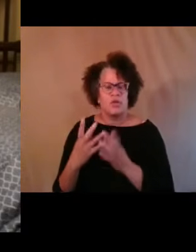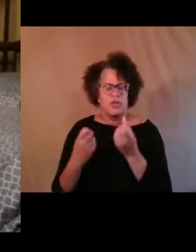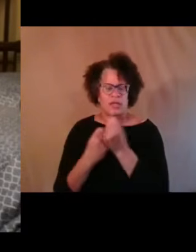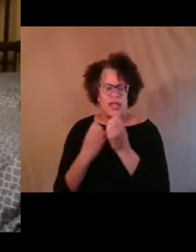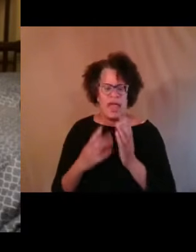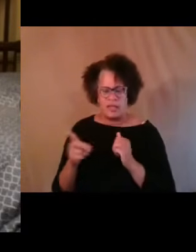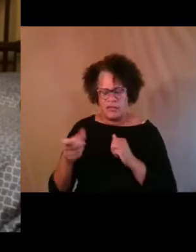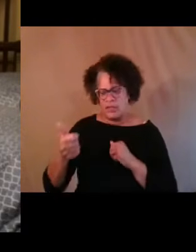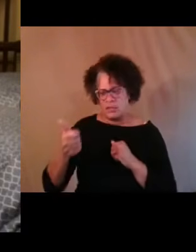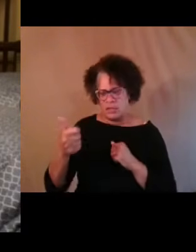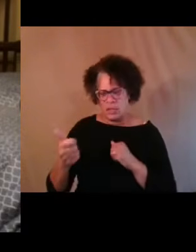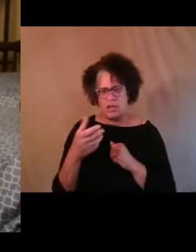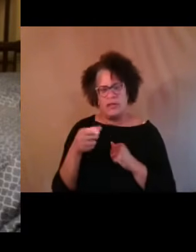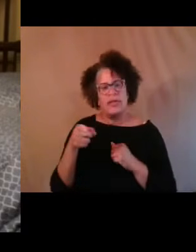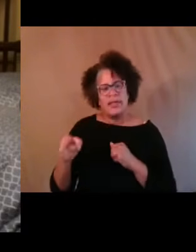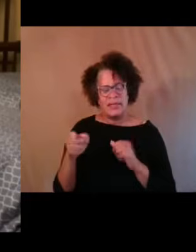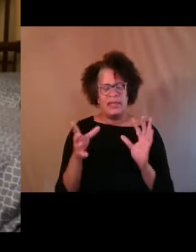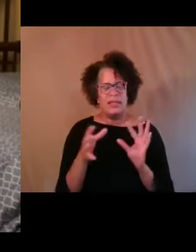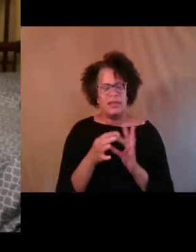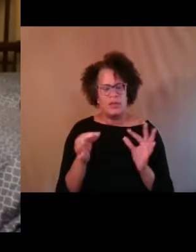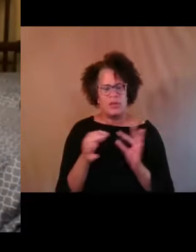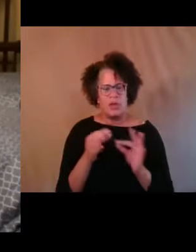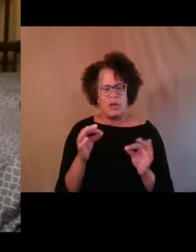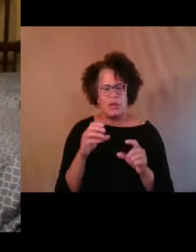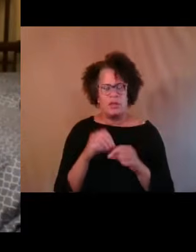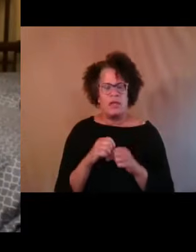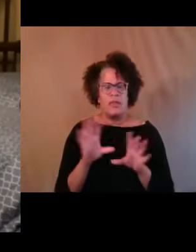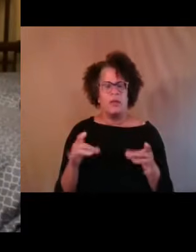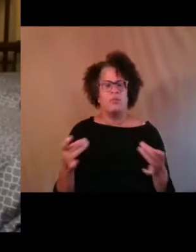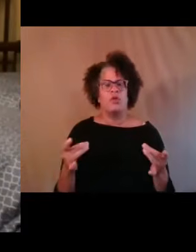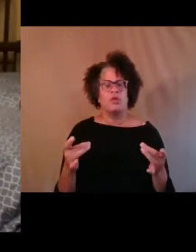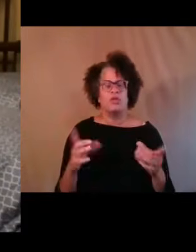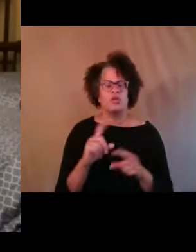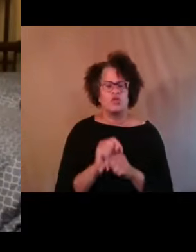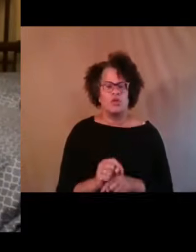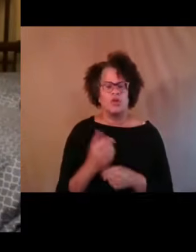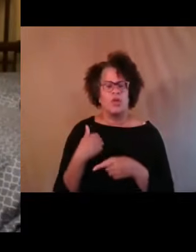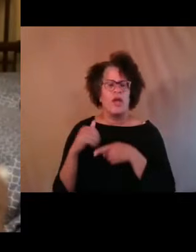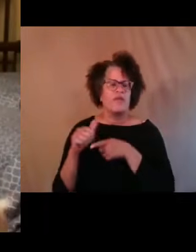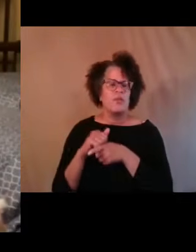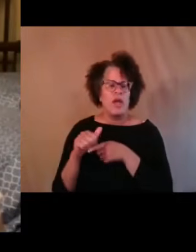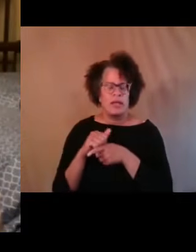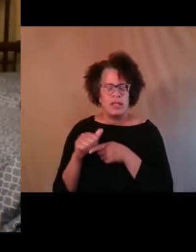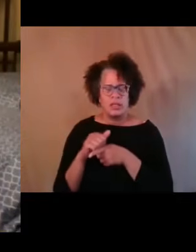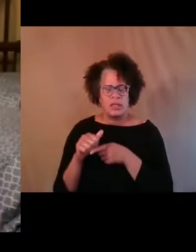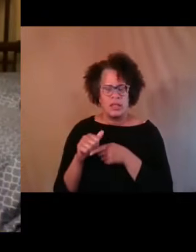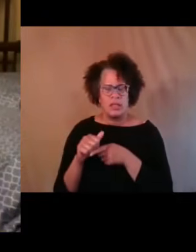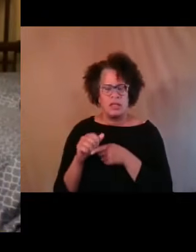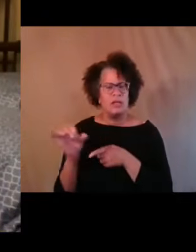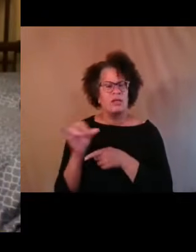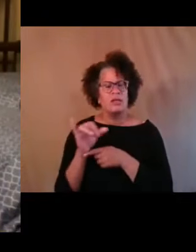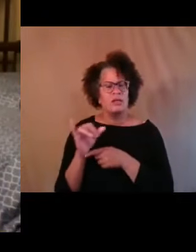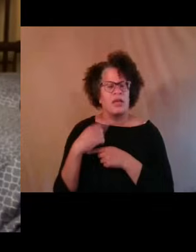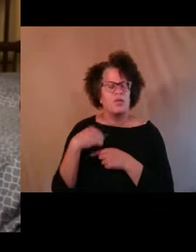And he was talking about in the Buddhist tradition, we have a practice, much in the way you might think about martial arts